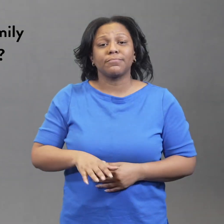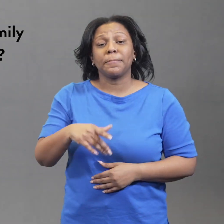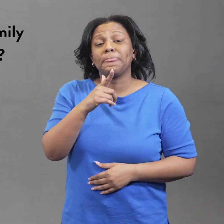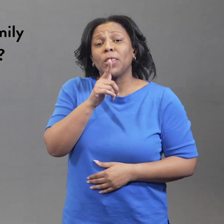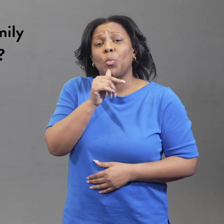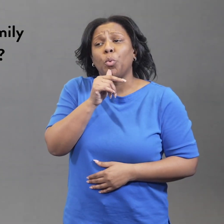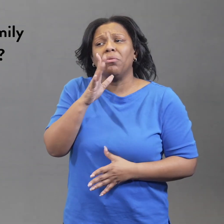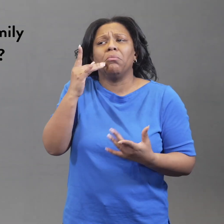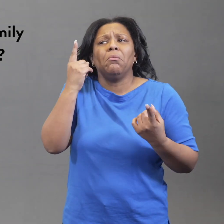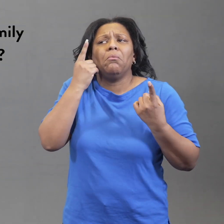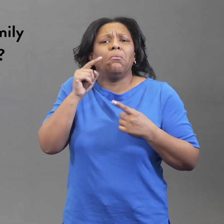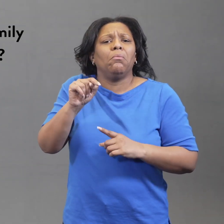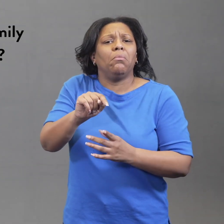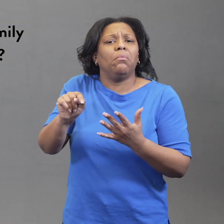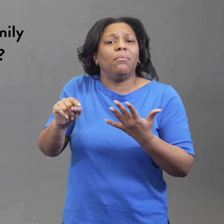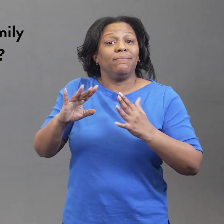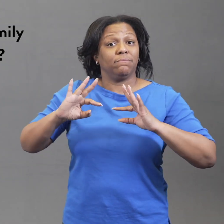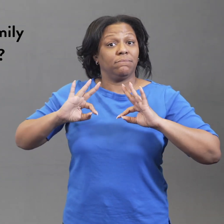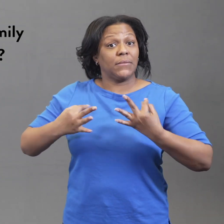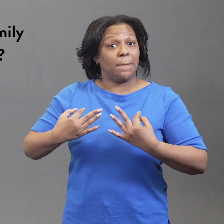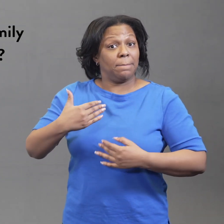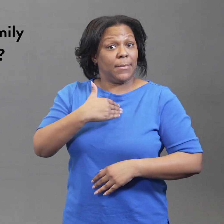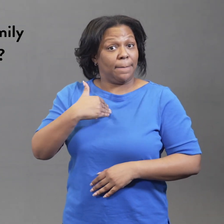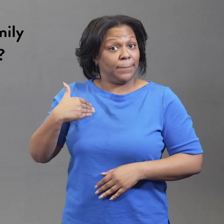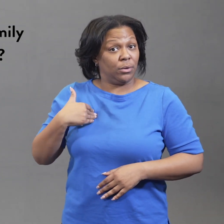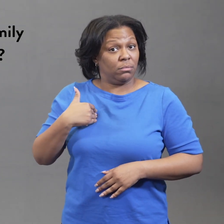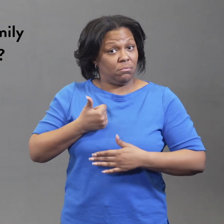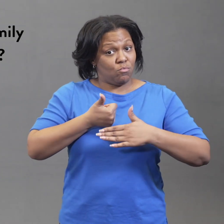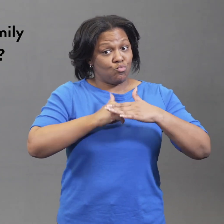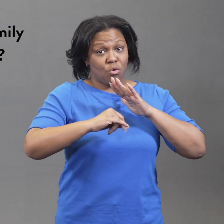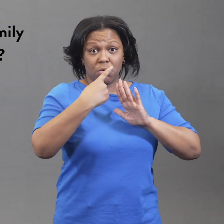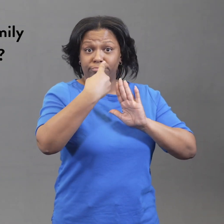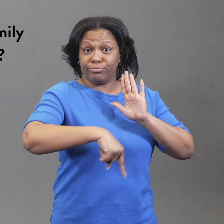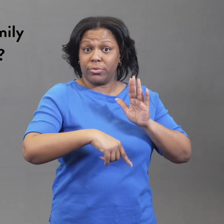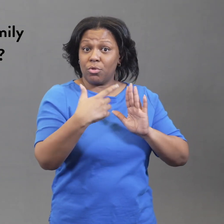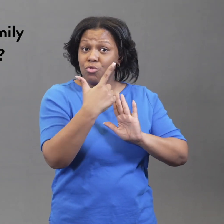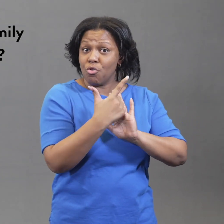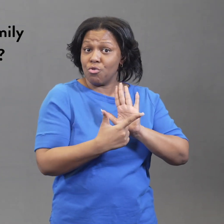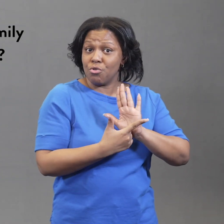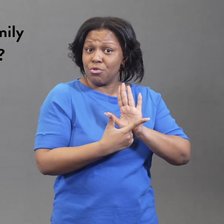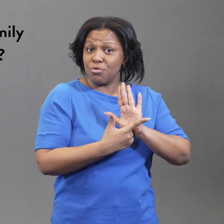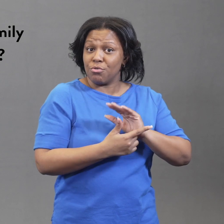Who is considered a family member under this law?